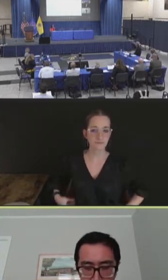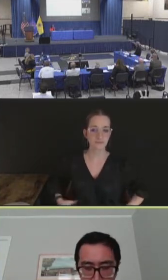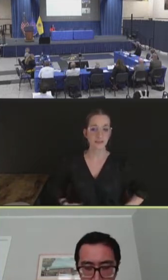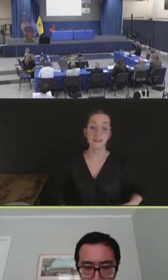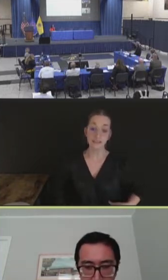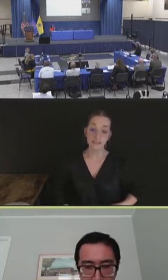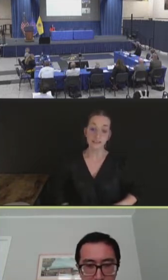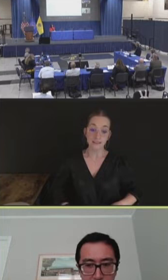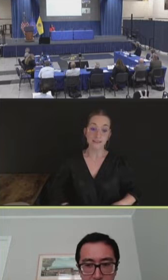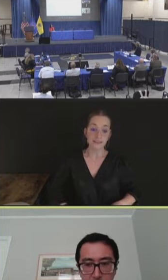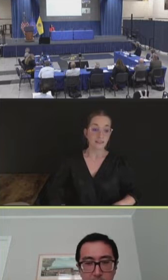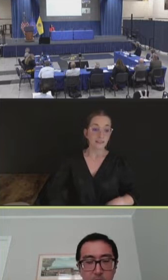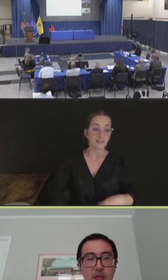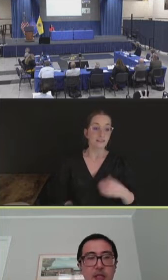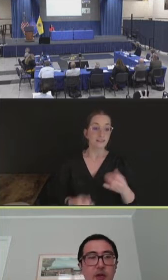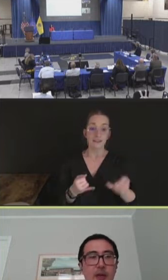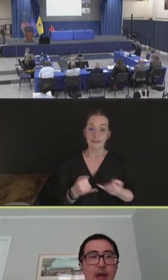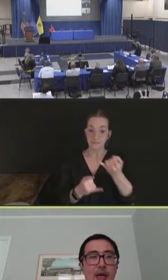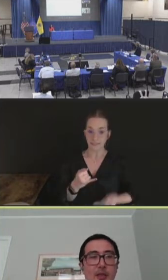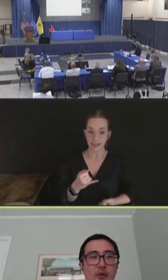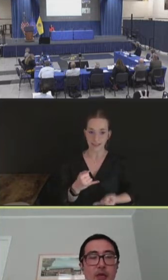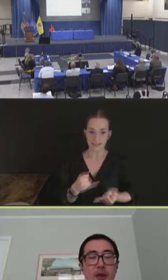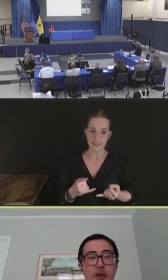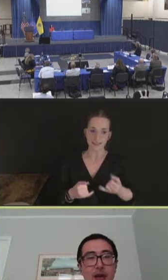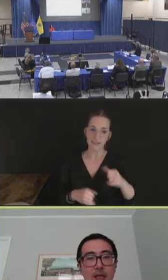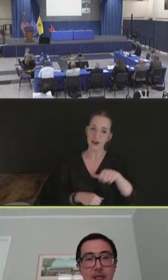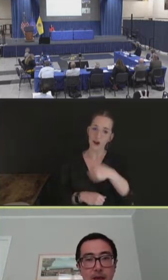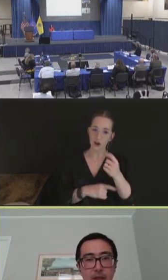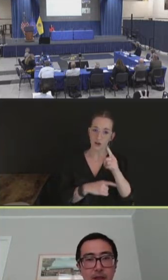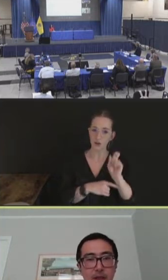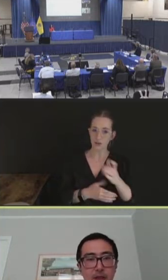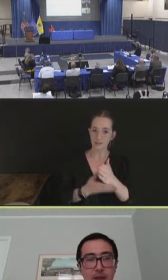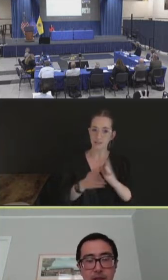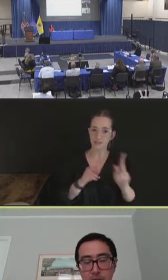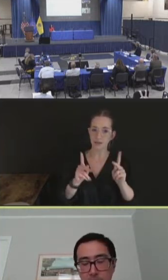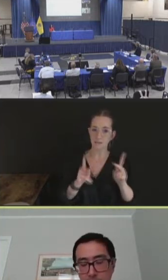And finally, another question one might ask is what about the vaccine era? And so,